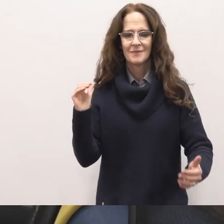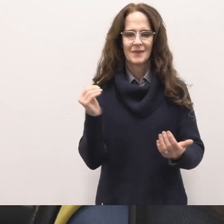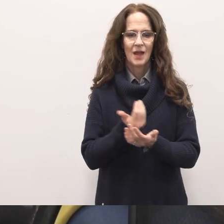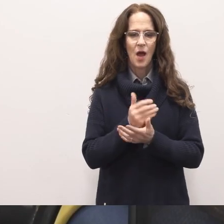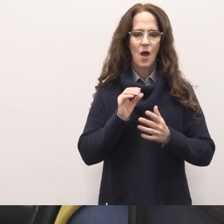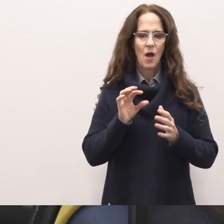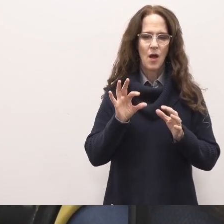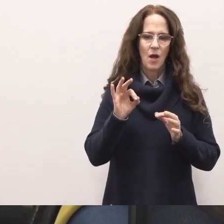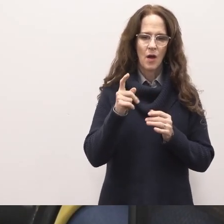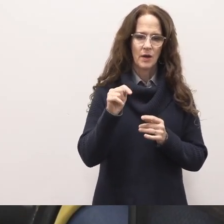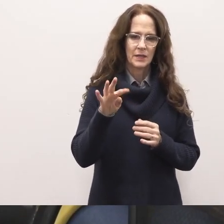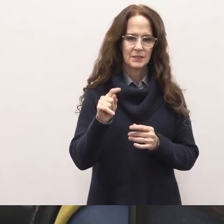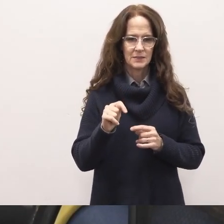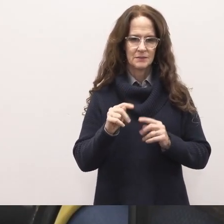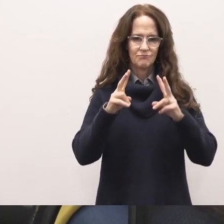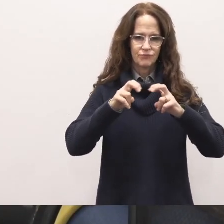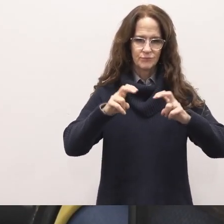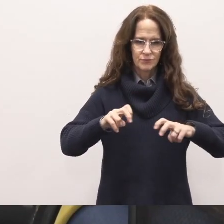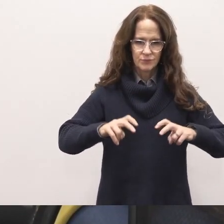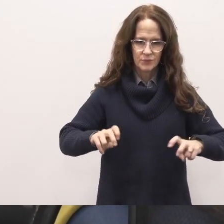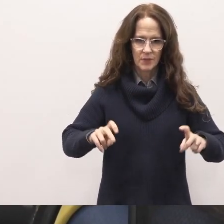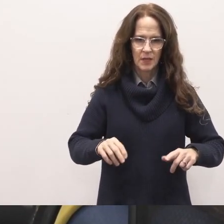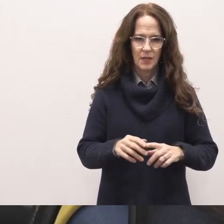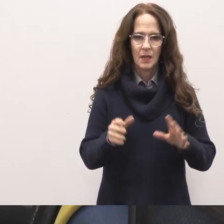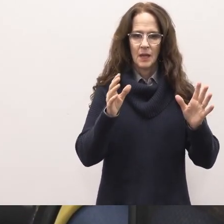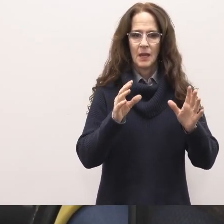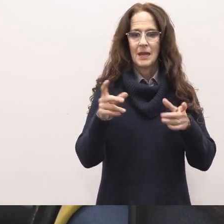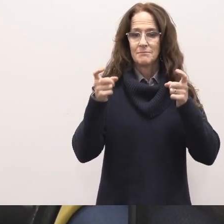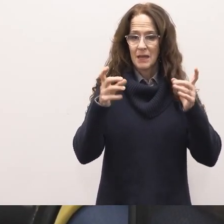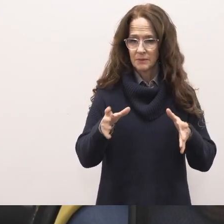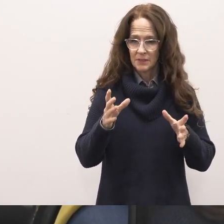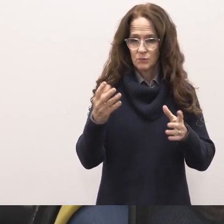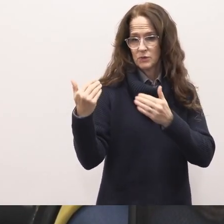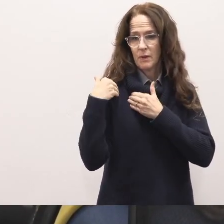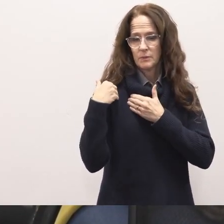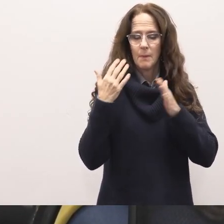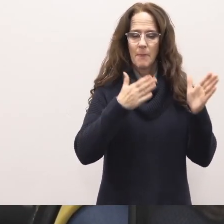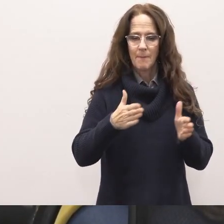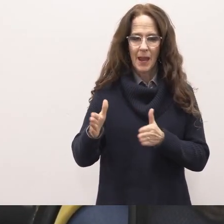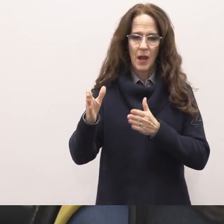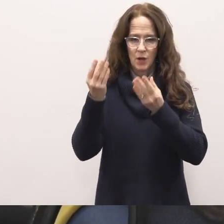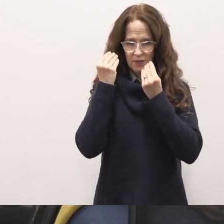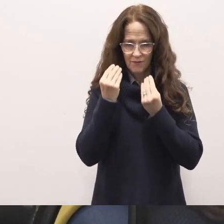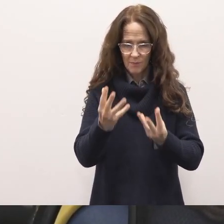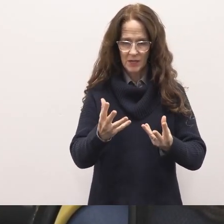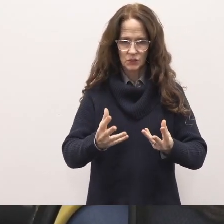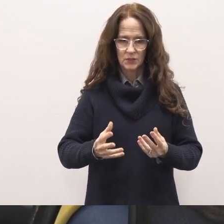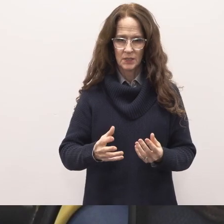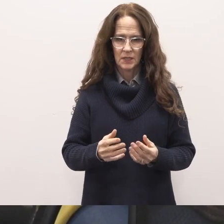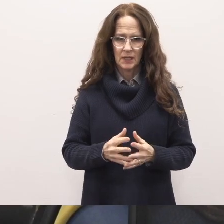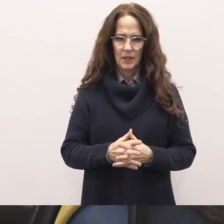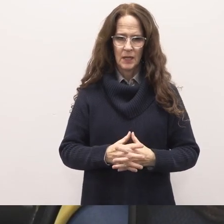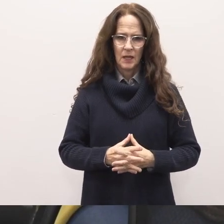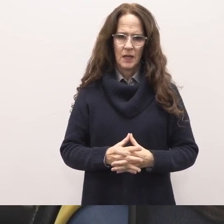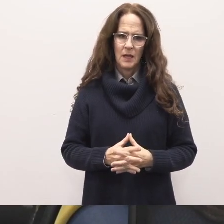It's management's responsibility to prepare the information and also to take responsibility